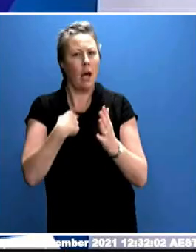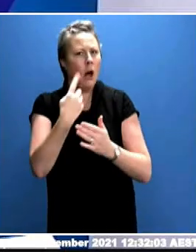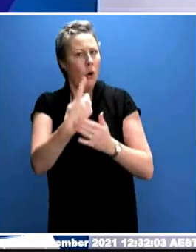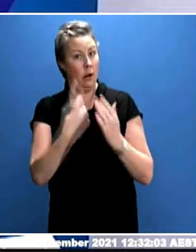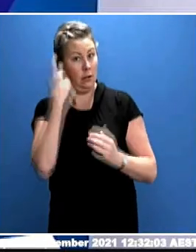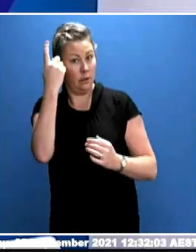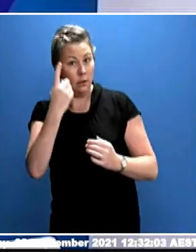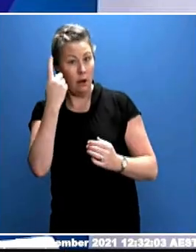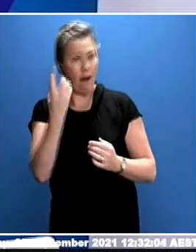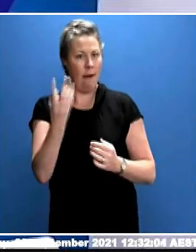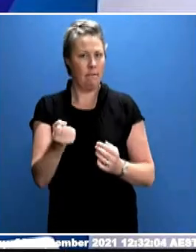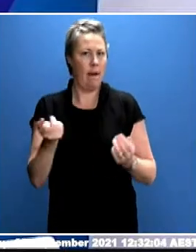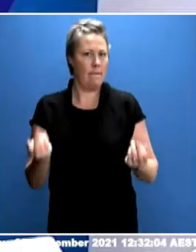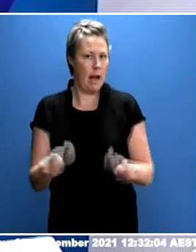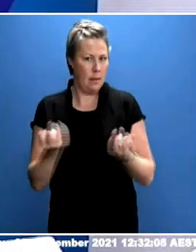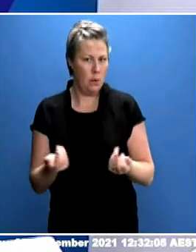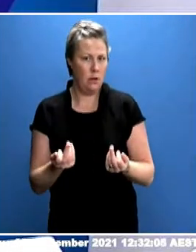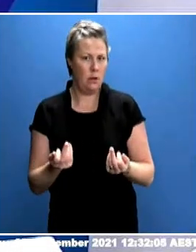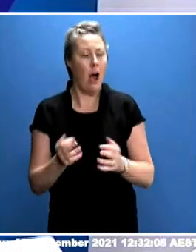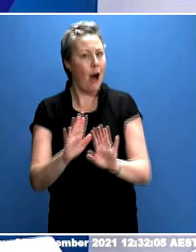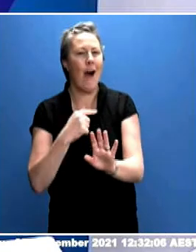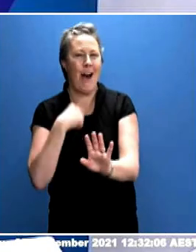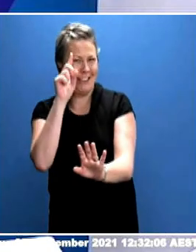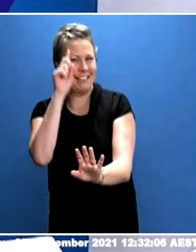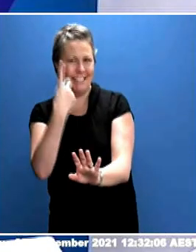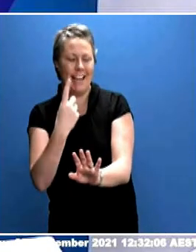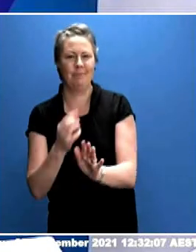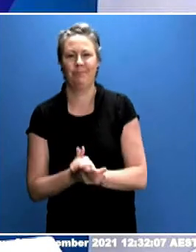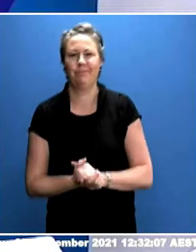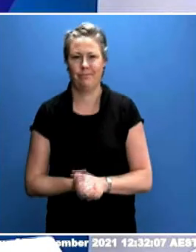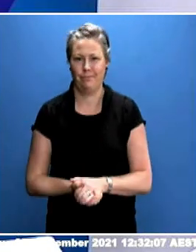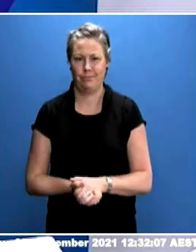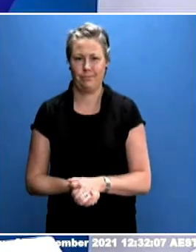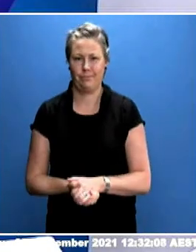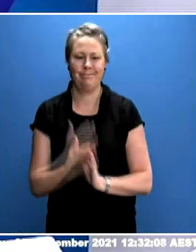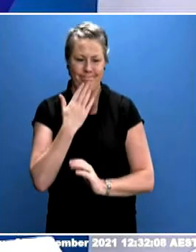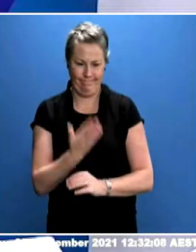whether the data is available. And I didn't interpret your comments that way either, Mr Chair. Thank you.